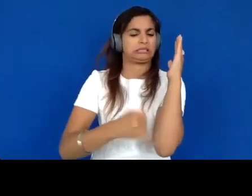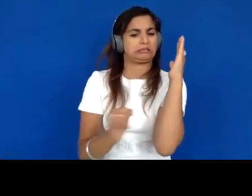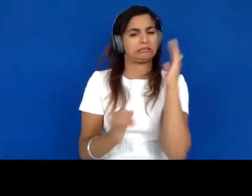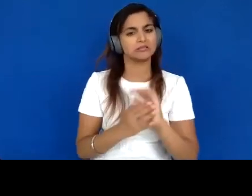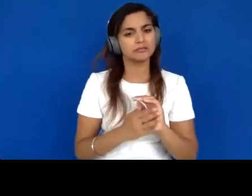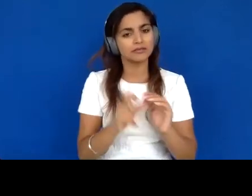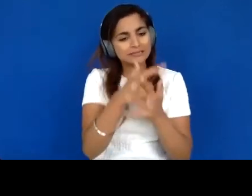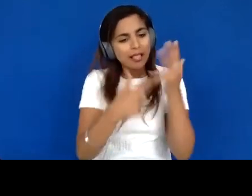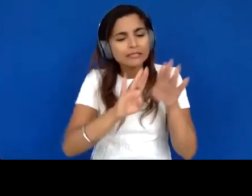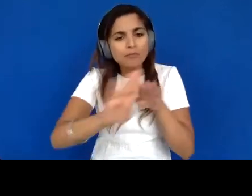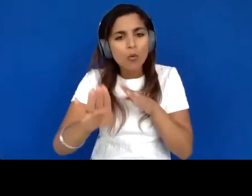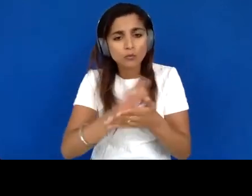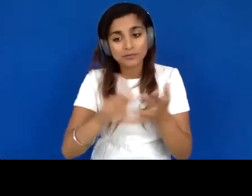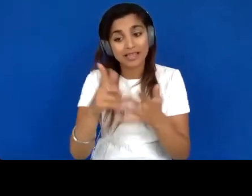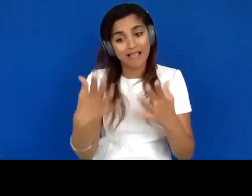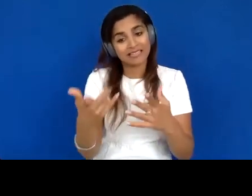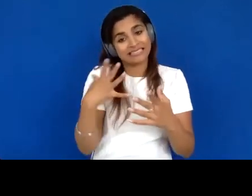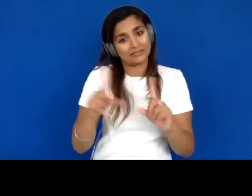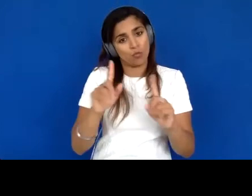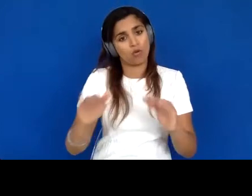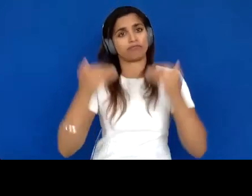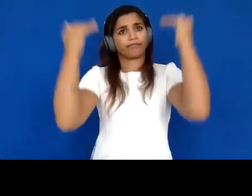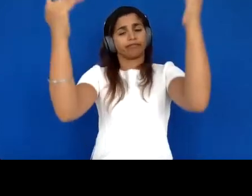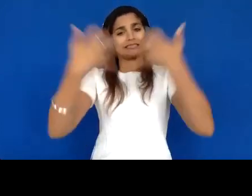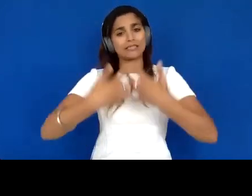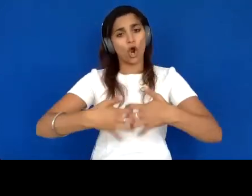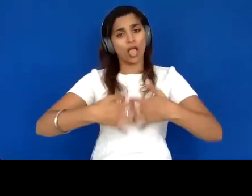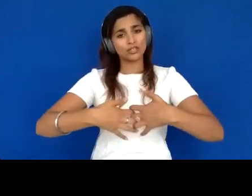high-level technologies are really really available to those nations and